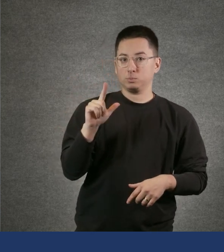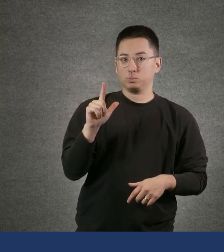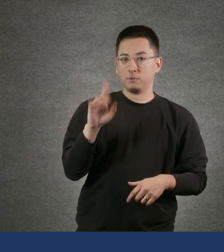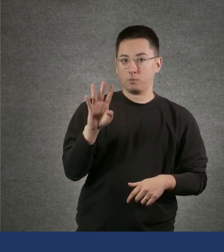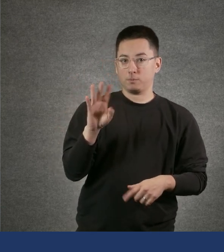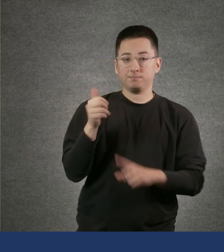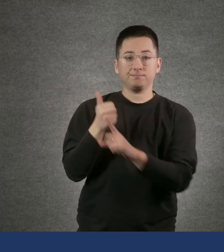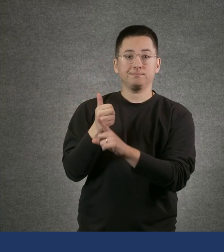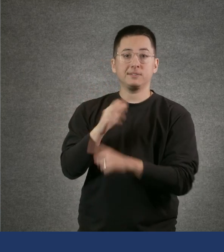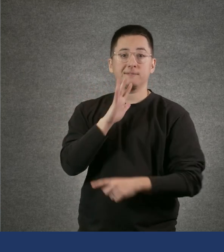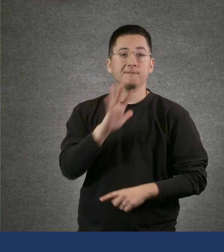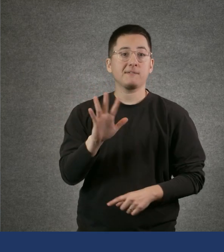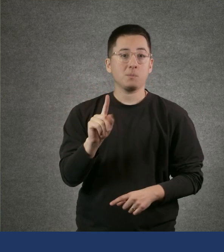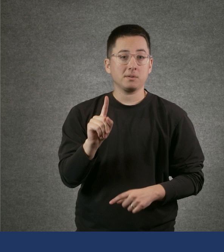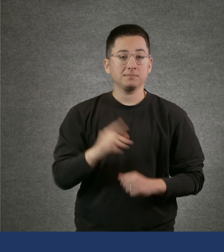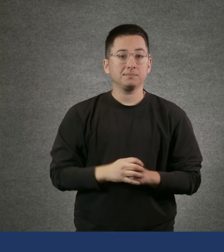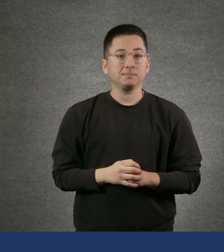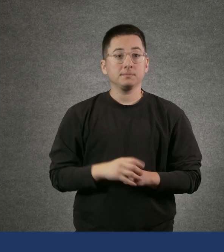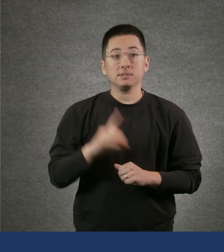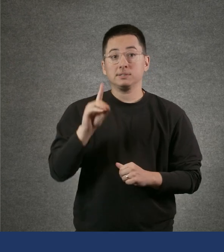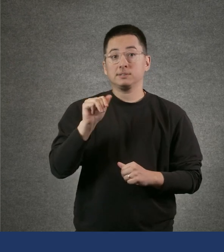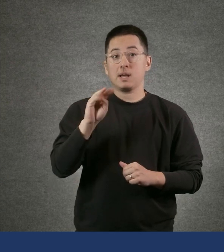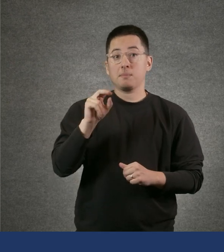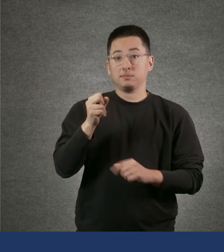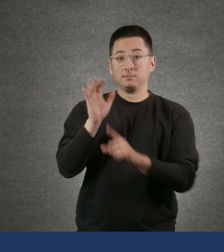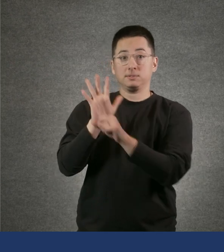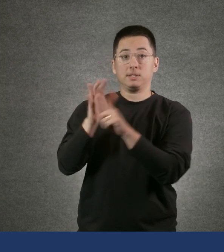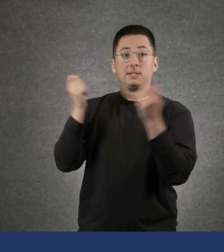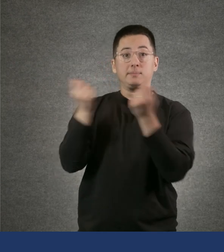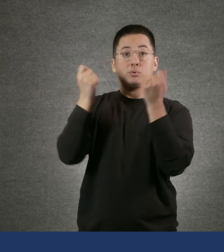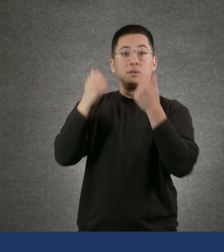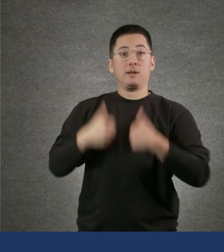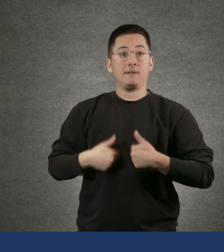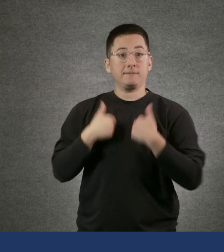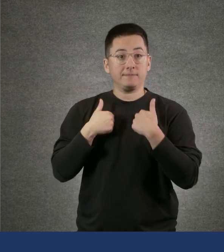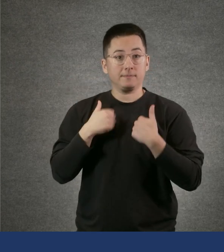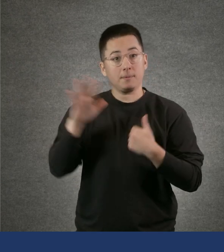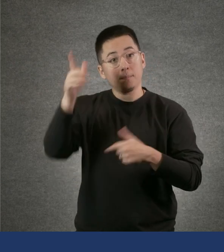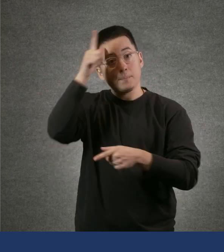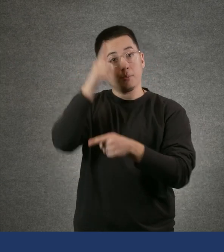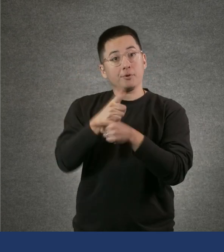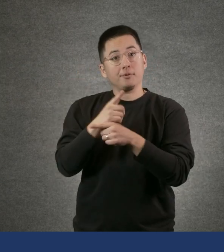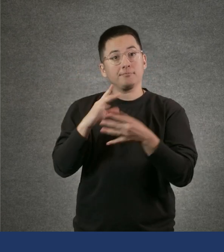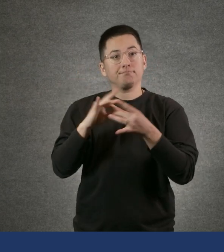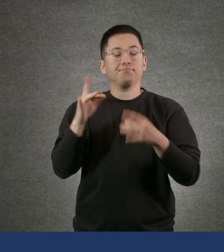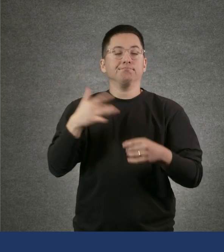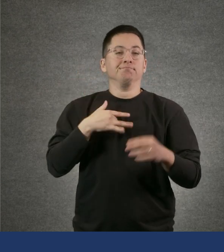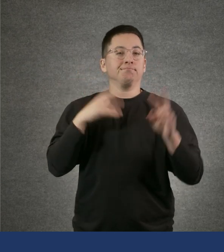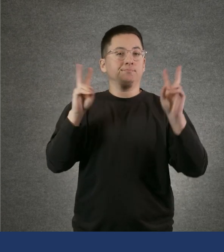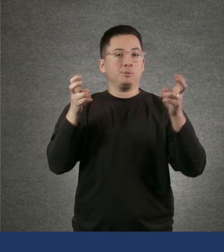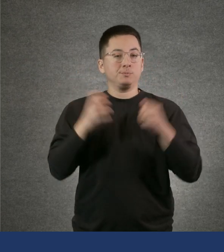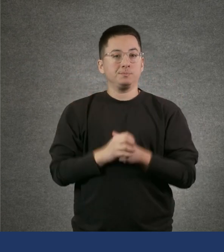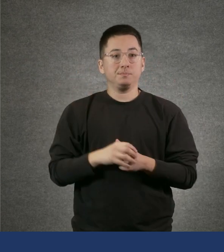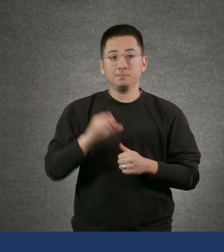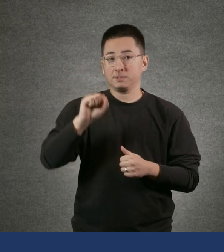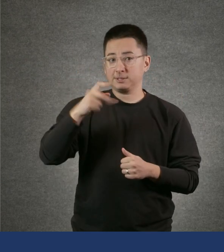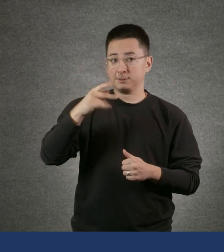At Damon's celebration of life, his brother Derek offered this comforting quote, "spinal muscular atrophy